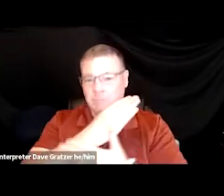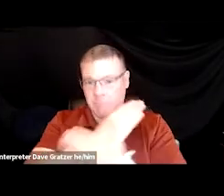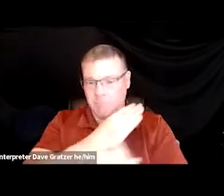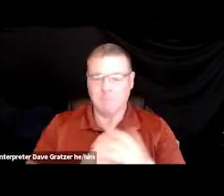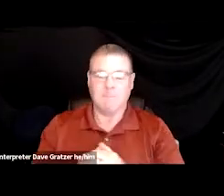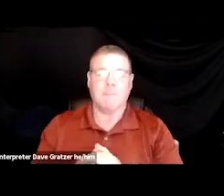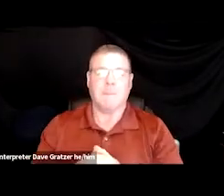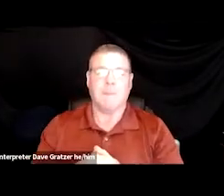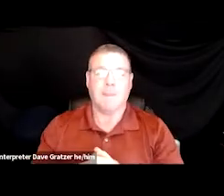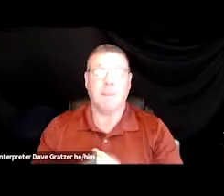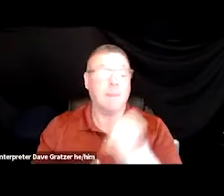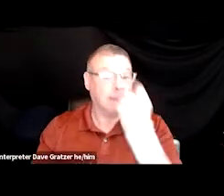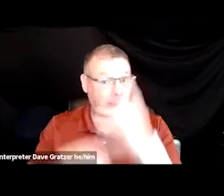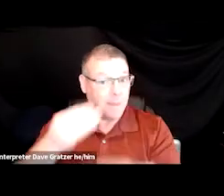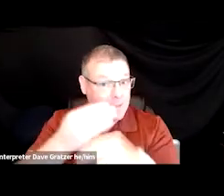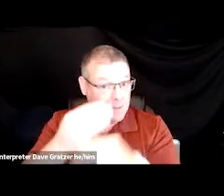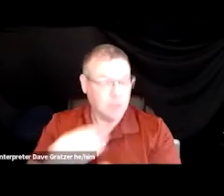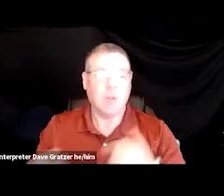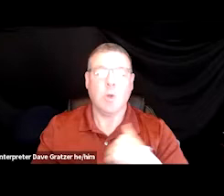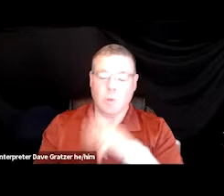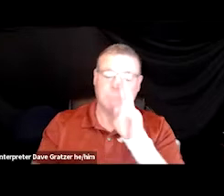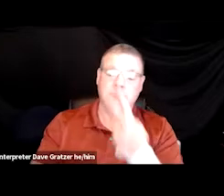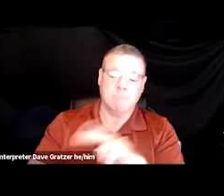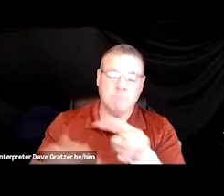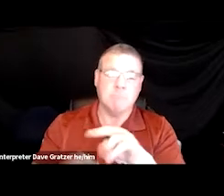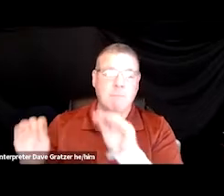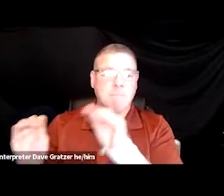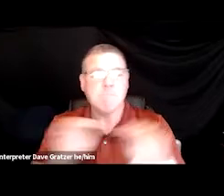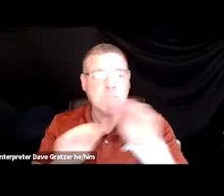Additionally, we oversee mobile crisis outreach teams,